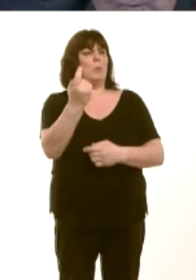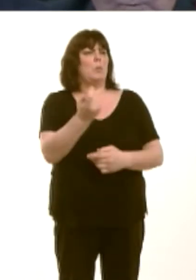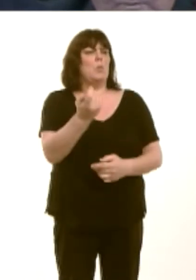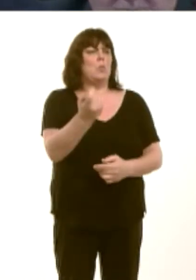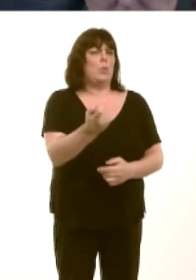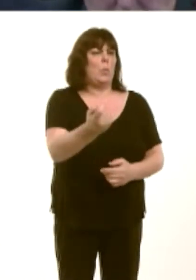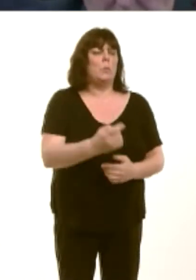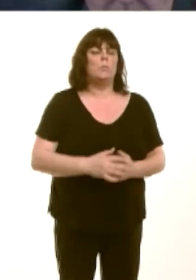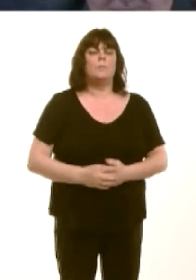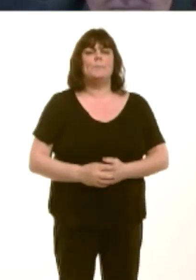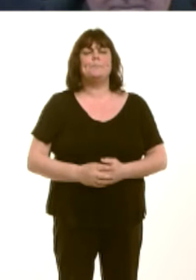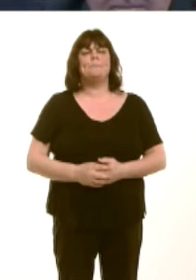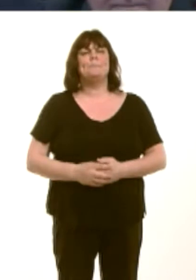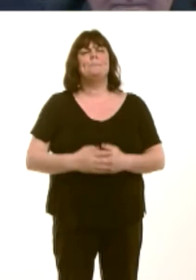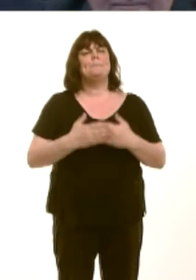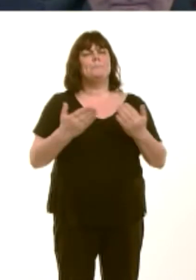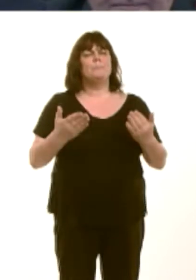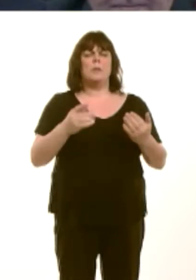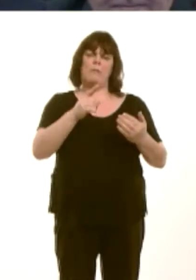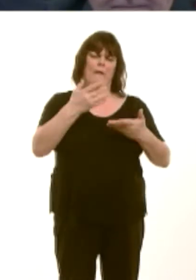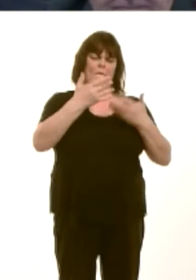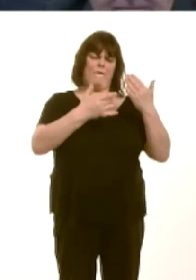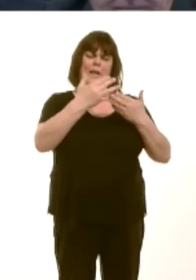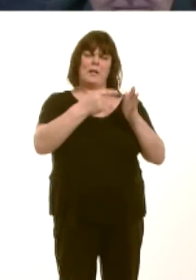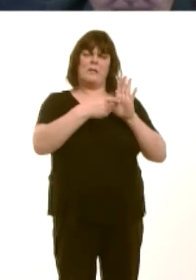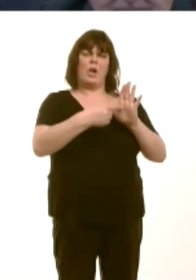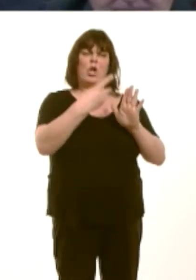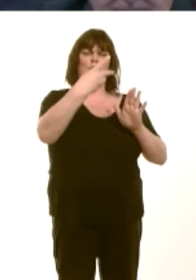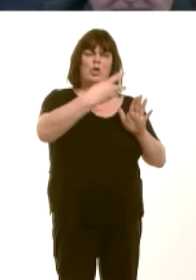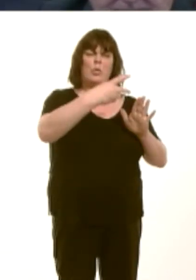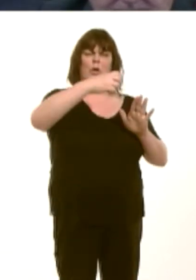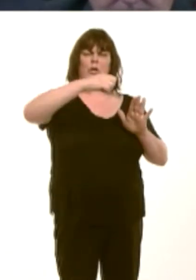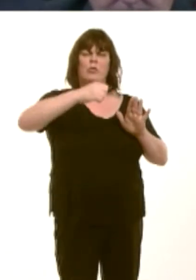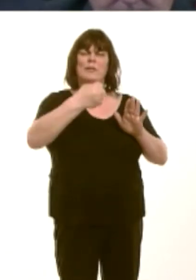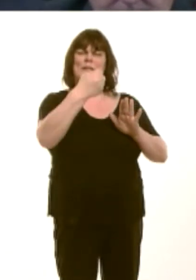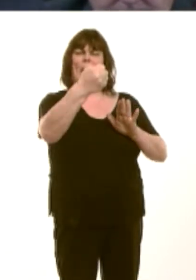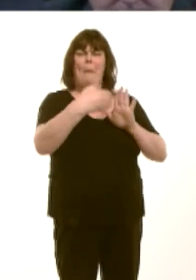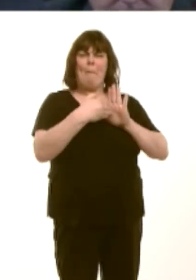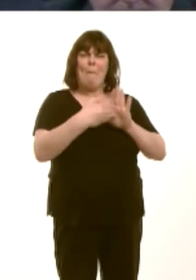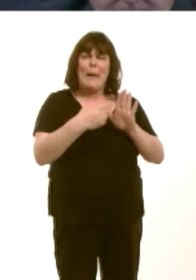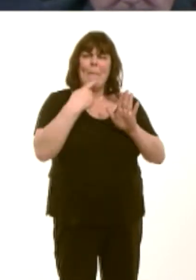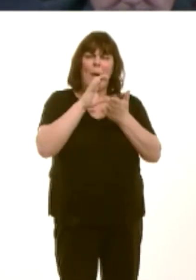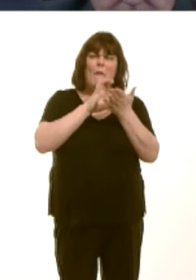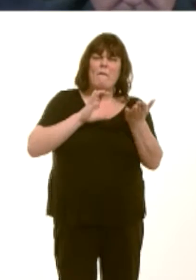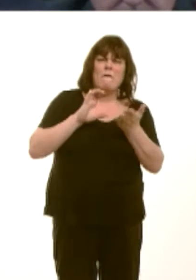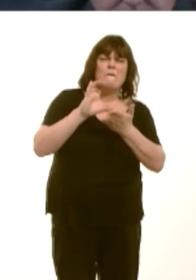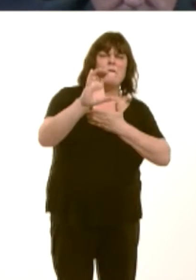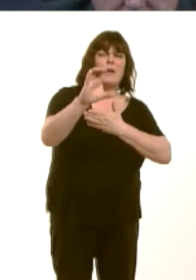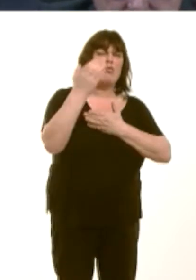But how, in response to these figuresóobviously, £210 million has been paid out in recent years in litigationó.